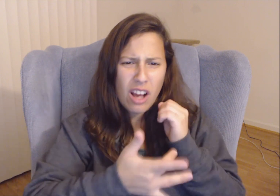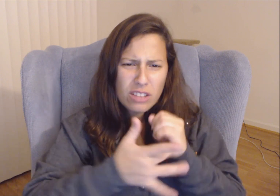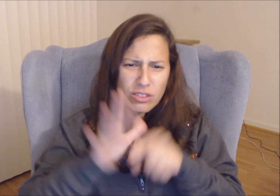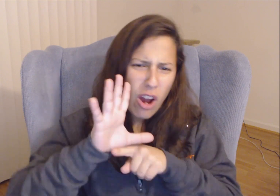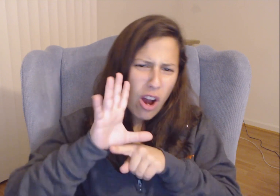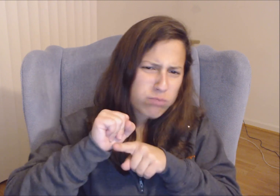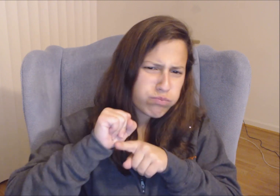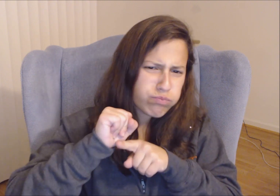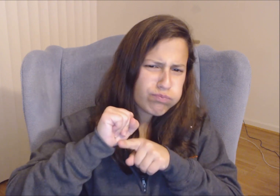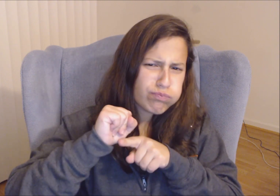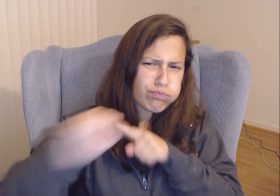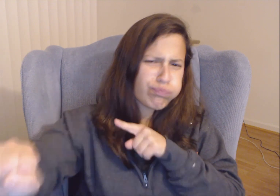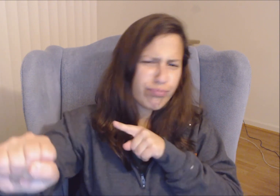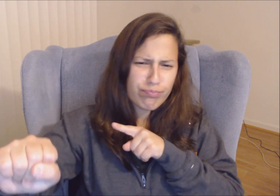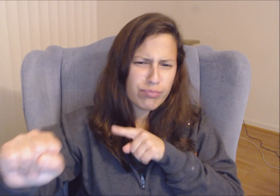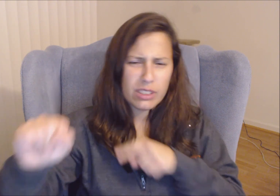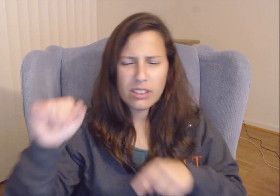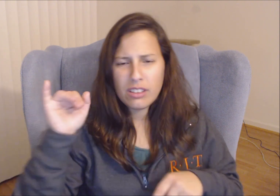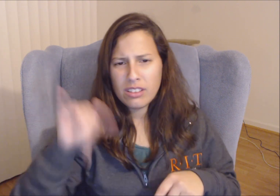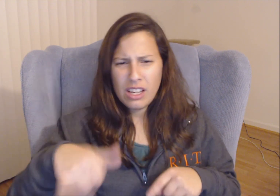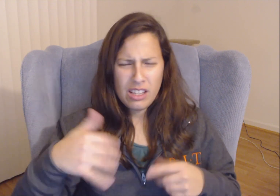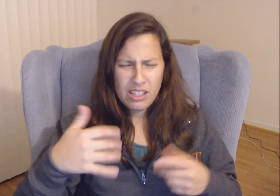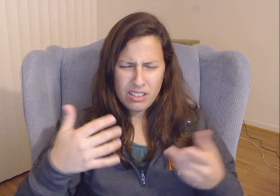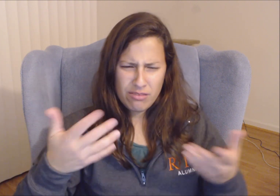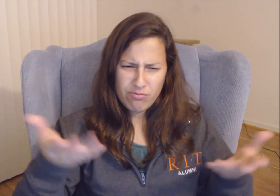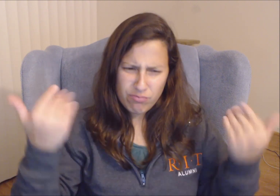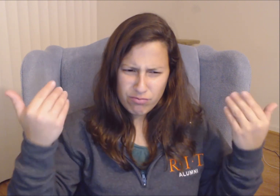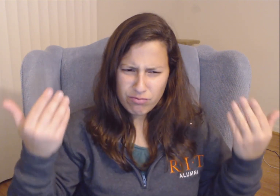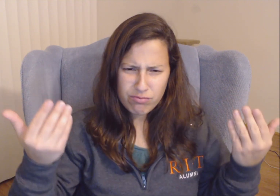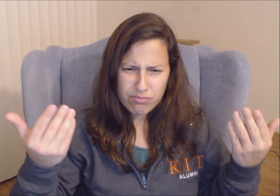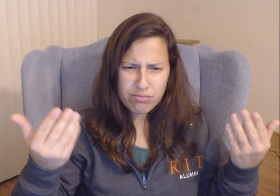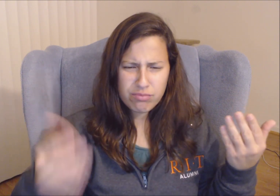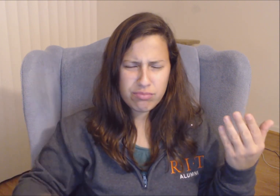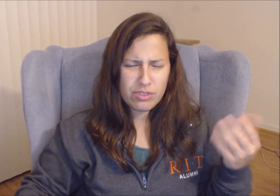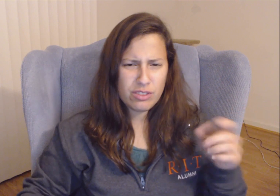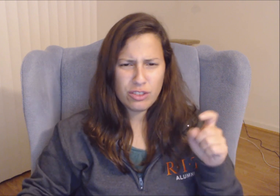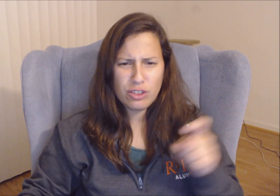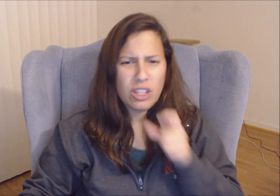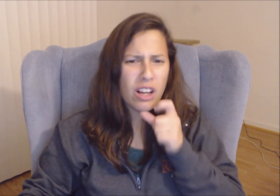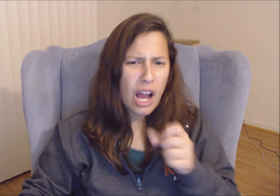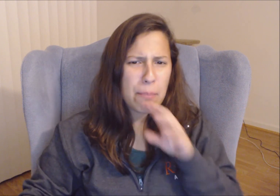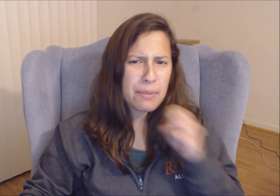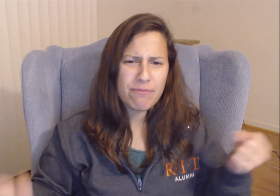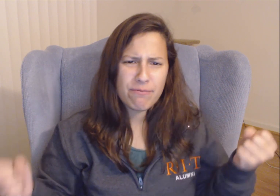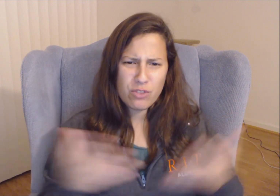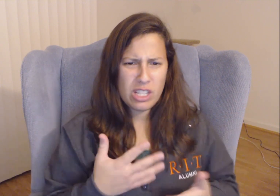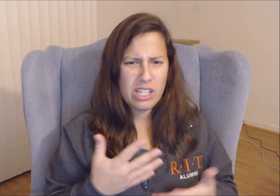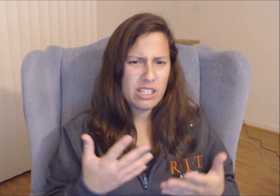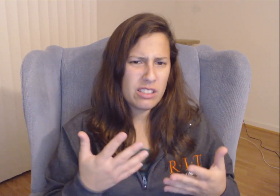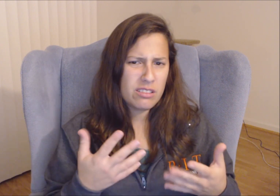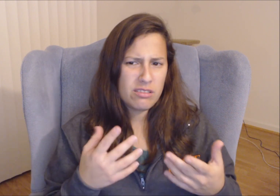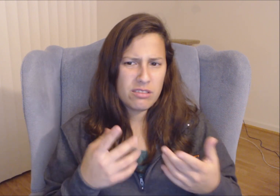Technology is already farout. That... come on. Should not be afraid